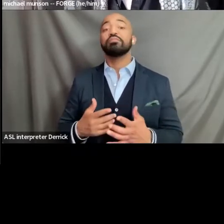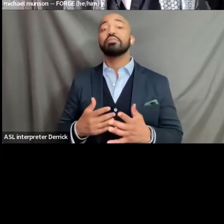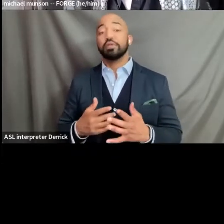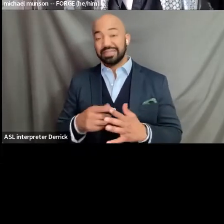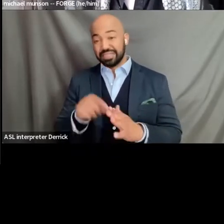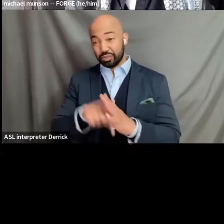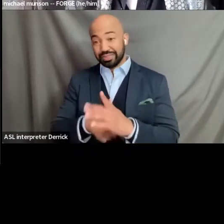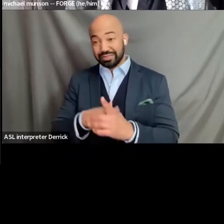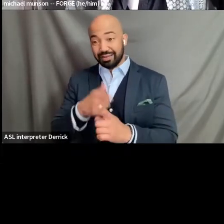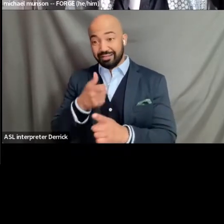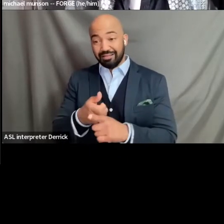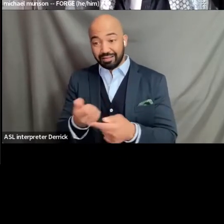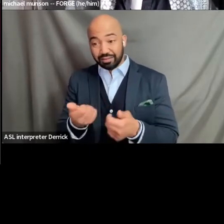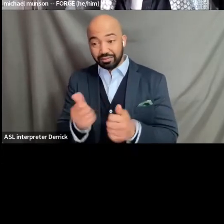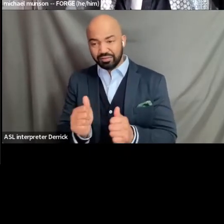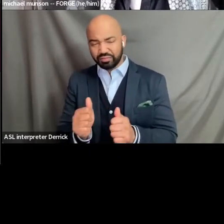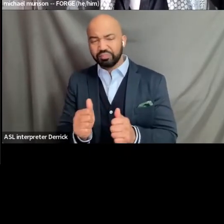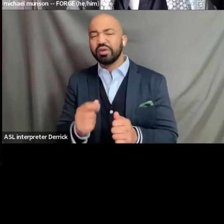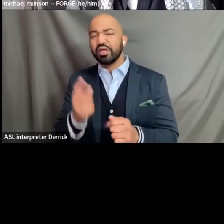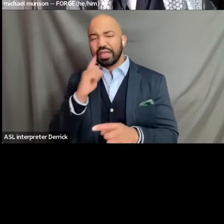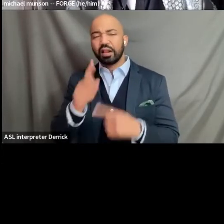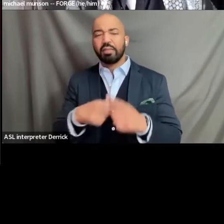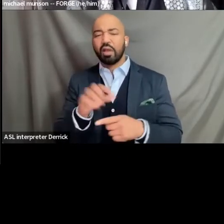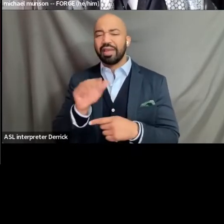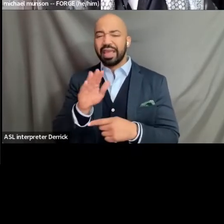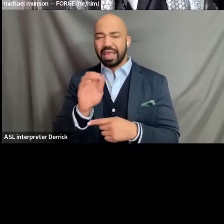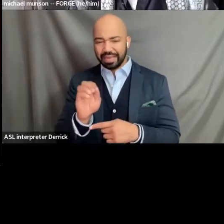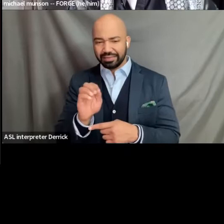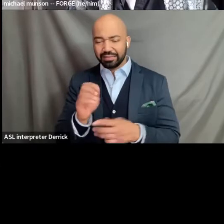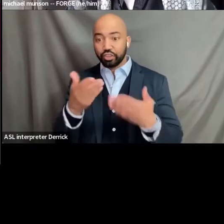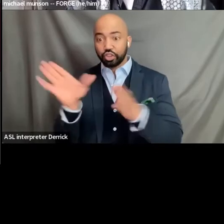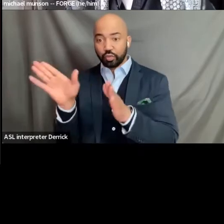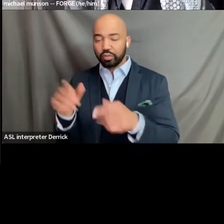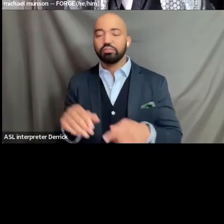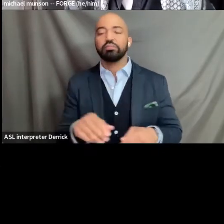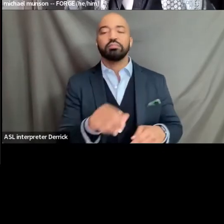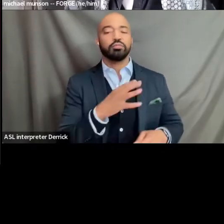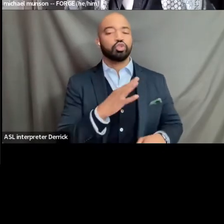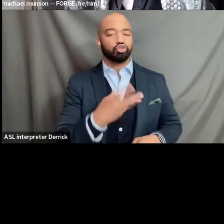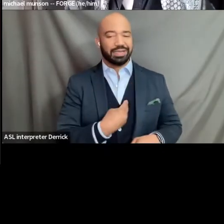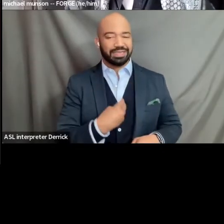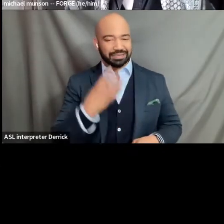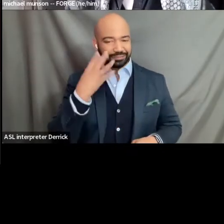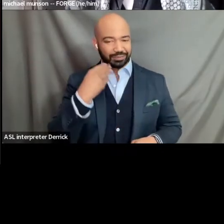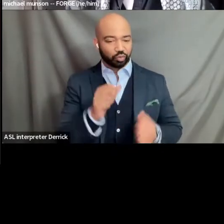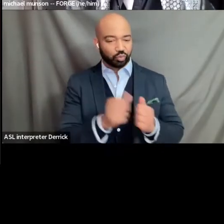and look at what it's like for trans folks. So when we look at the ACE data,